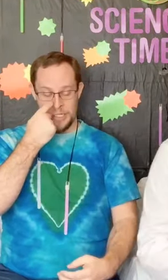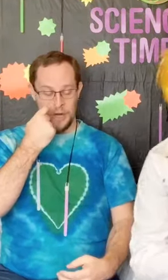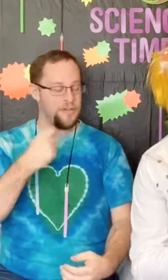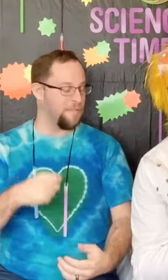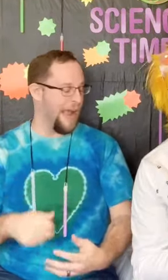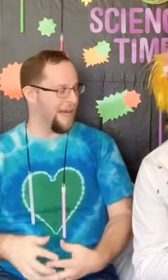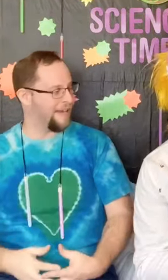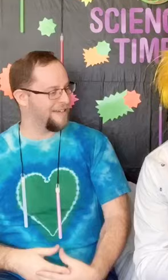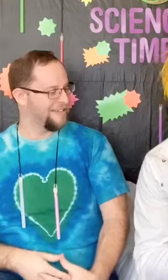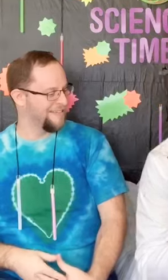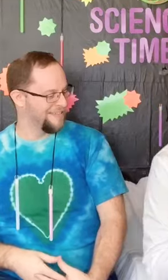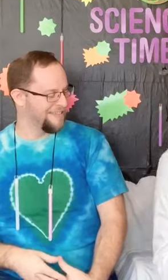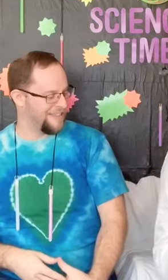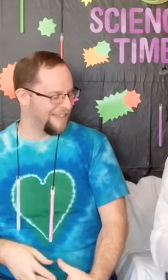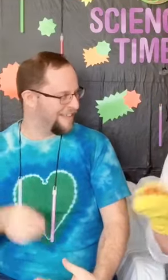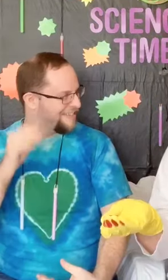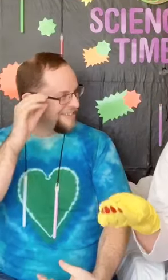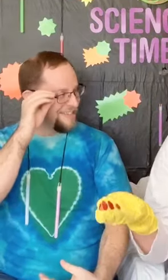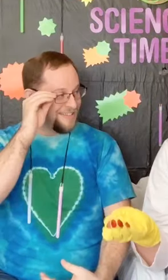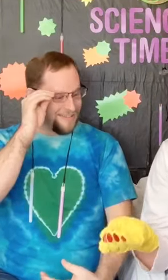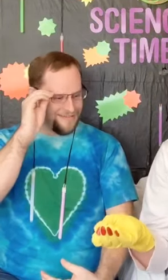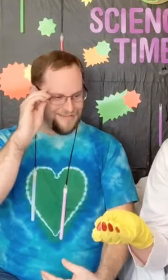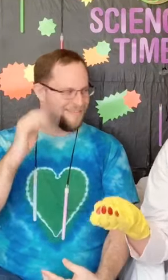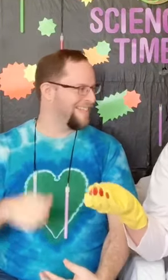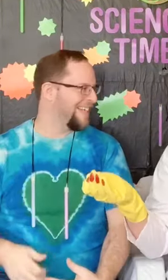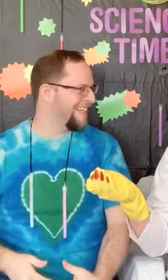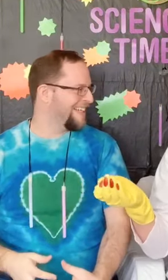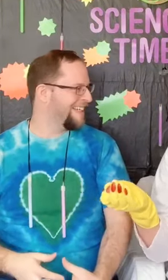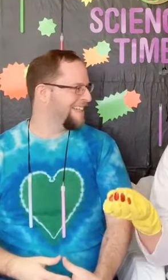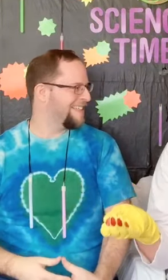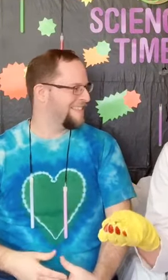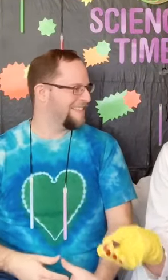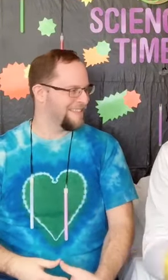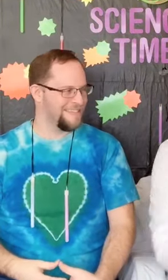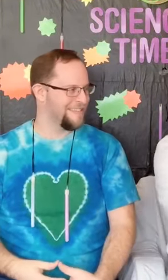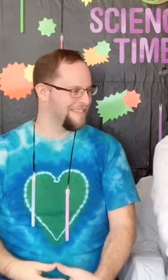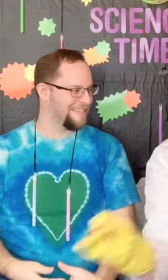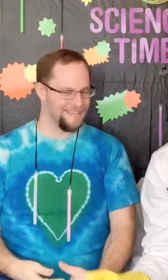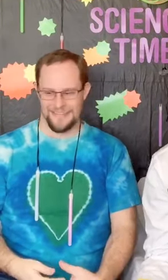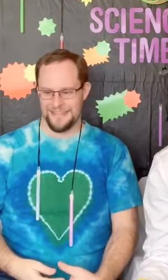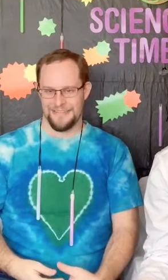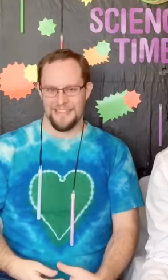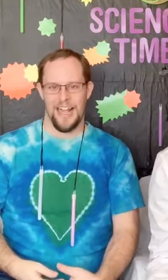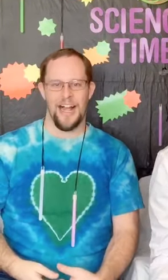So dramatic! CALI: I know! Well, when the majorette washed her hands, the germ died!